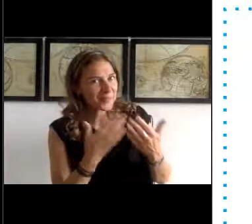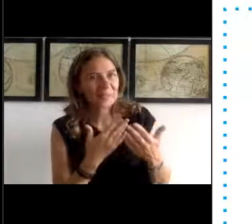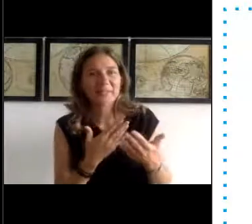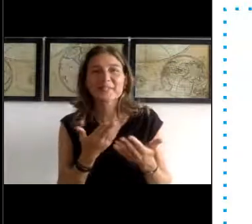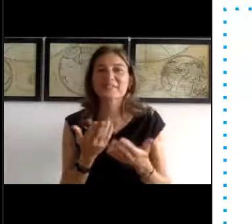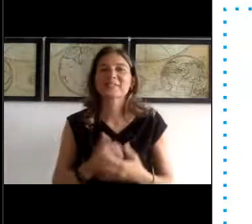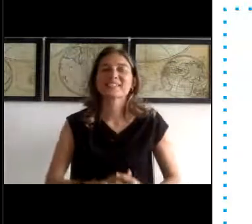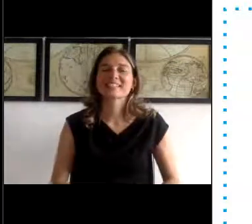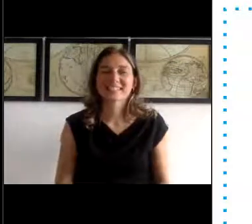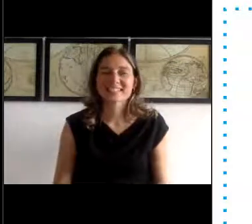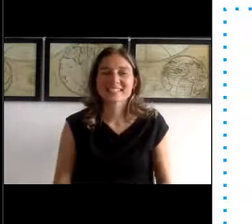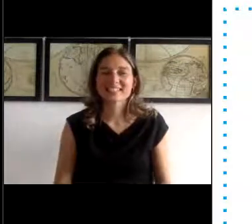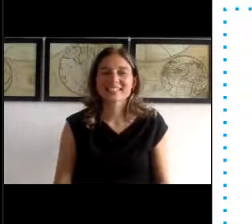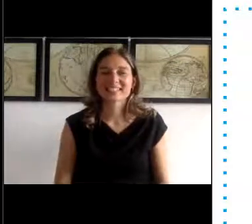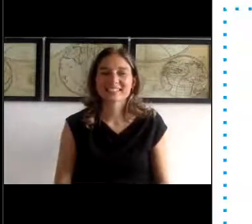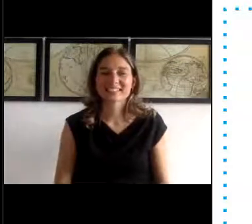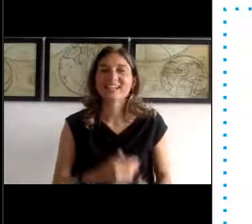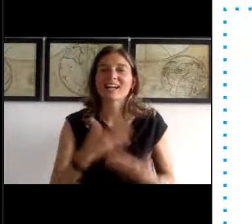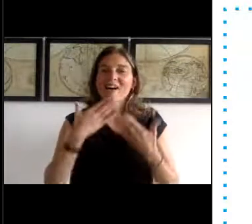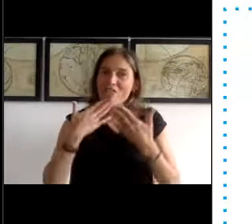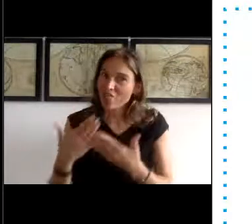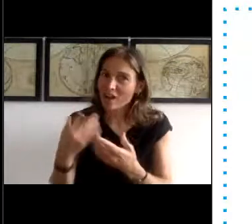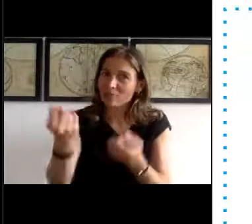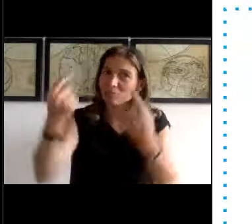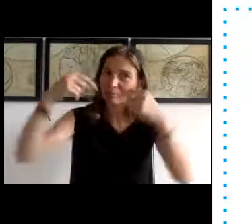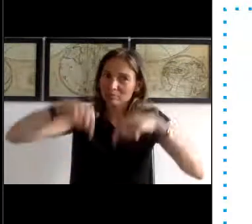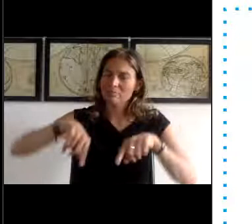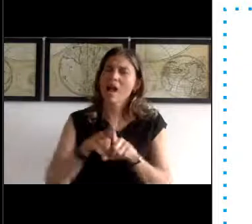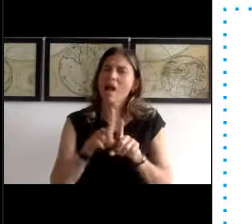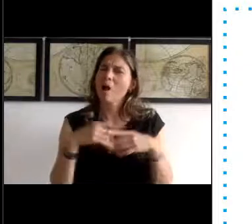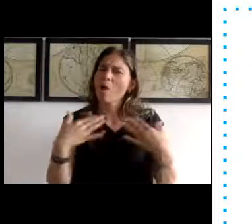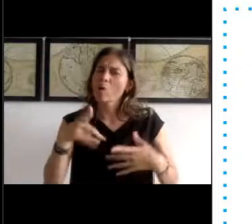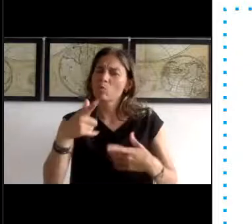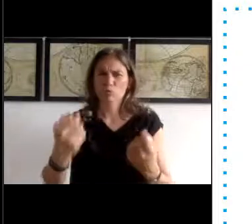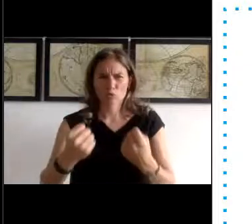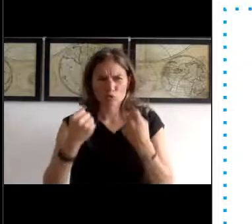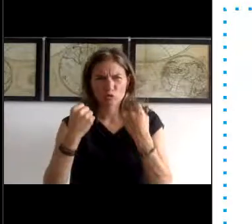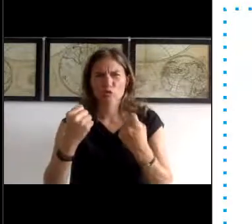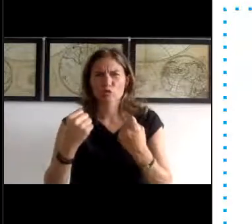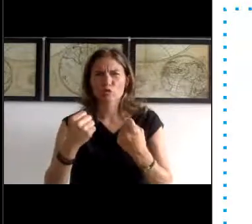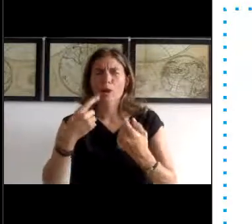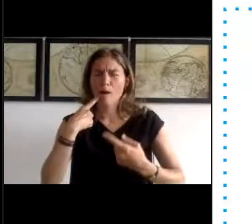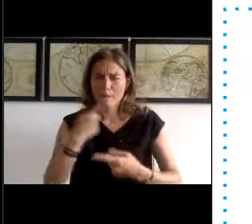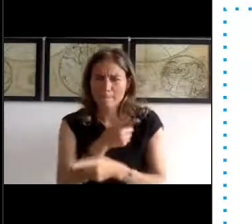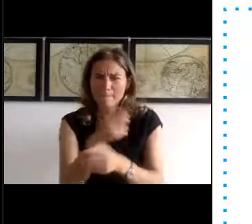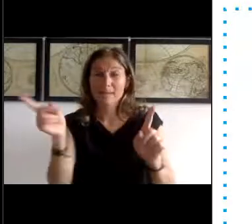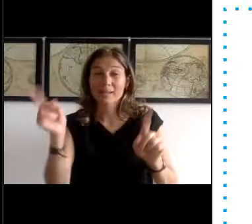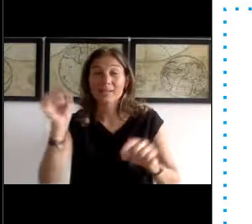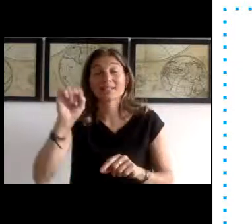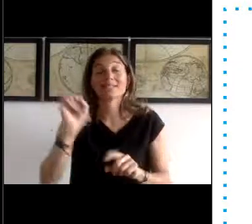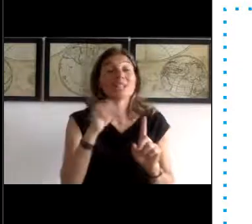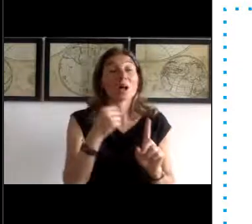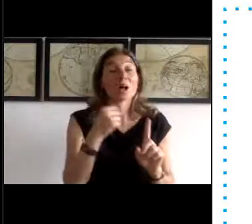and also the different sectors can adapt to their specific needs at the same time having an umbrella to ensure